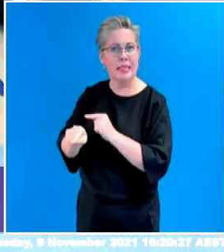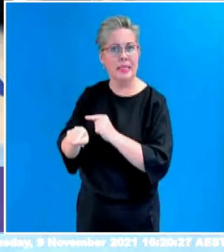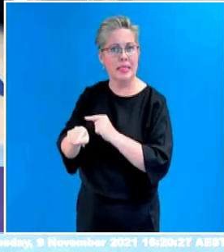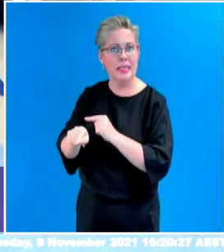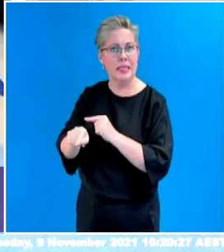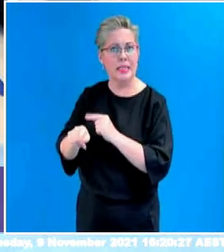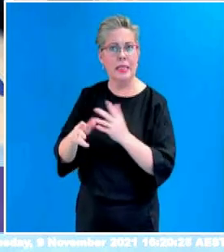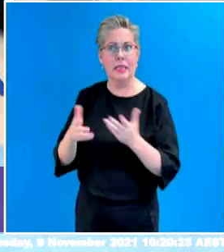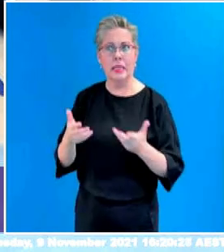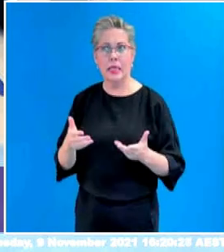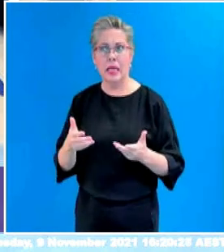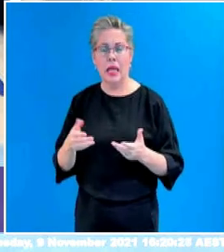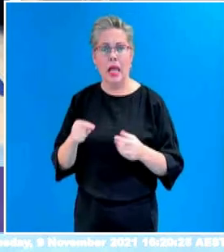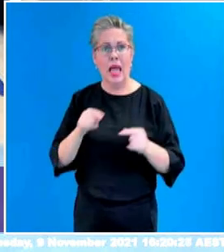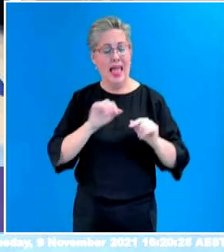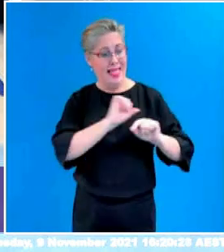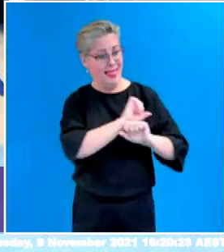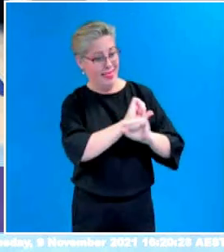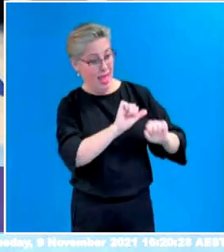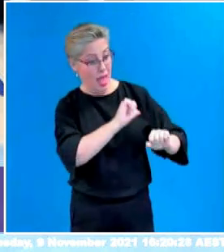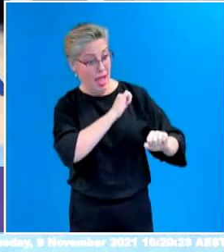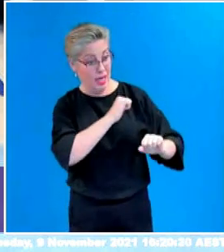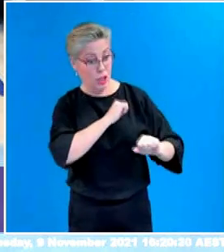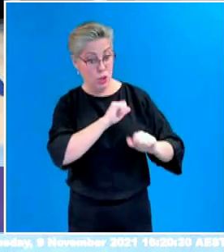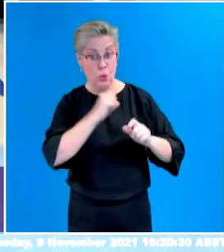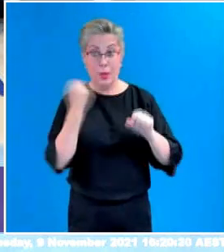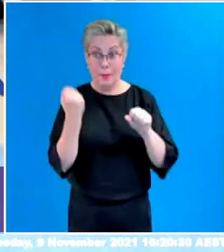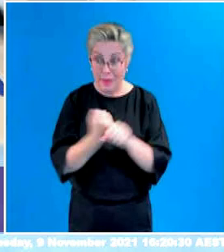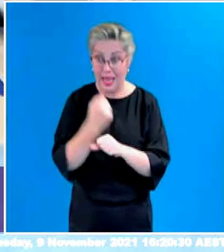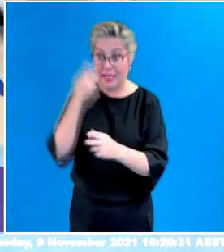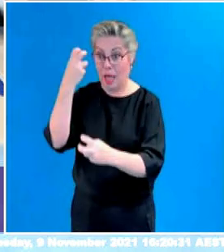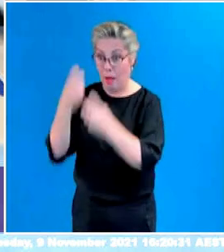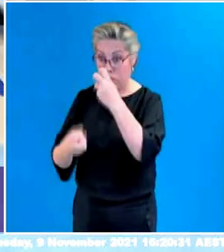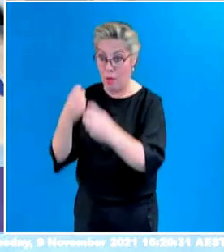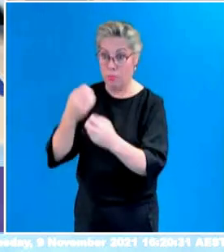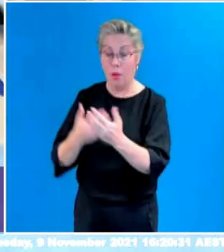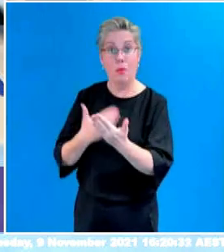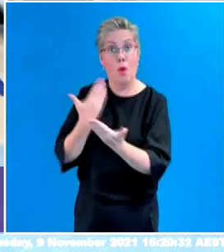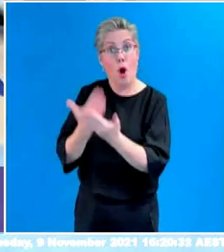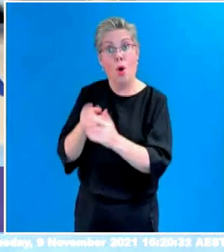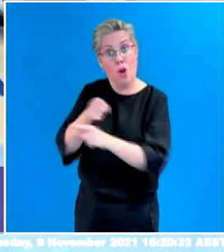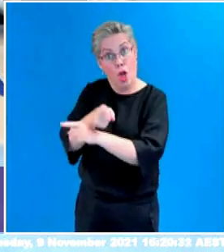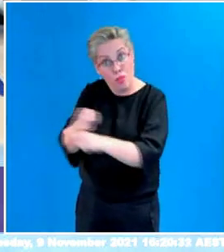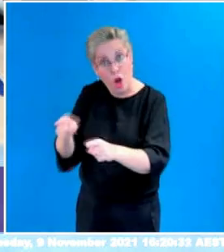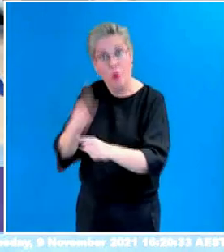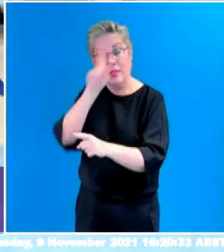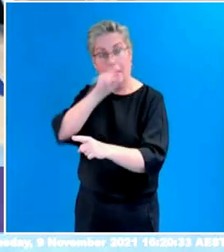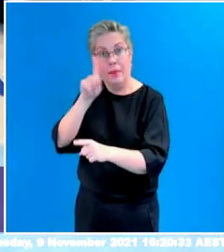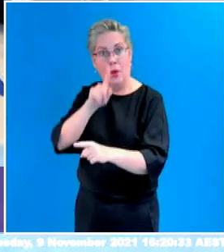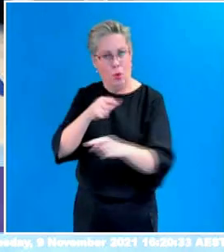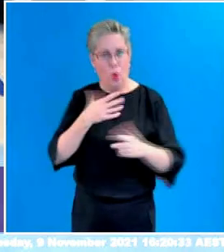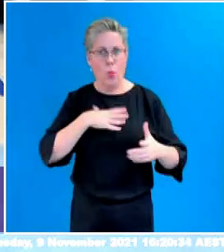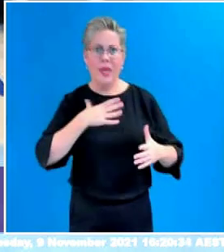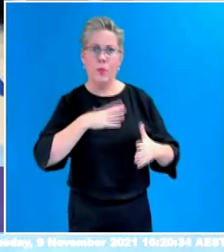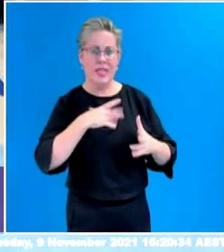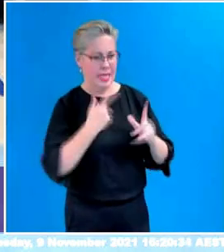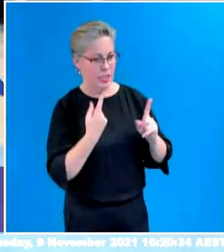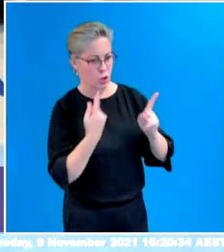people with that impairment, then that might be something that you would want to address as part of the Convention.